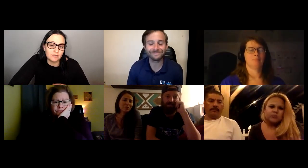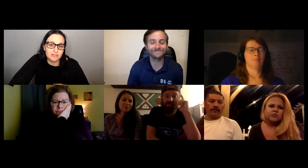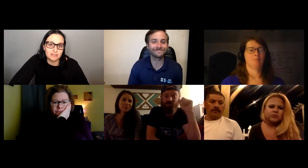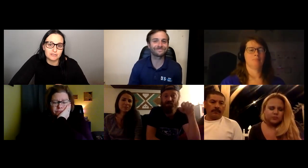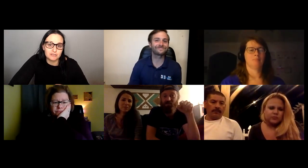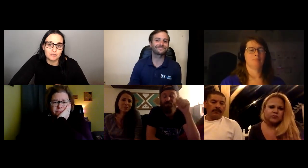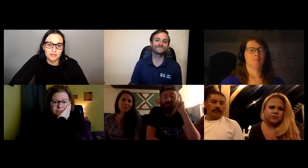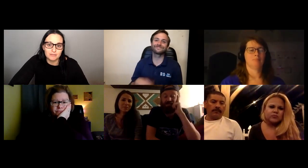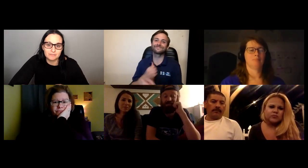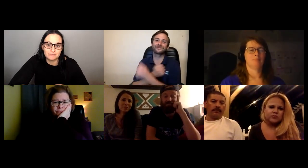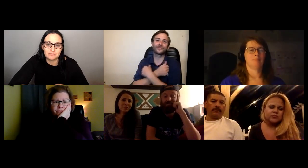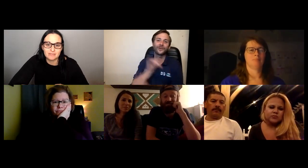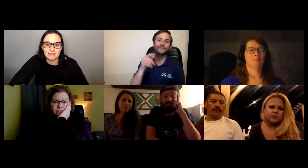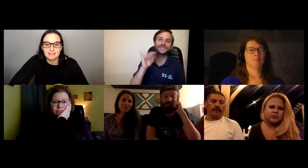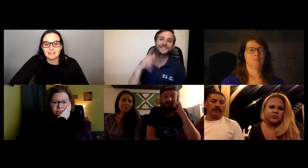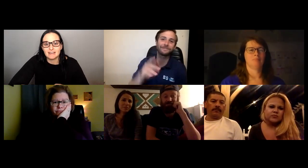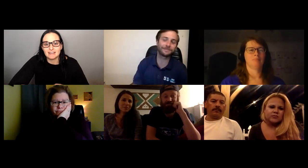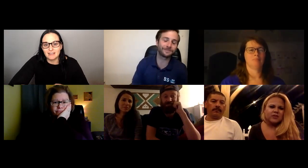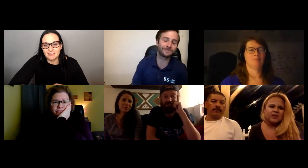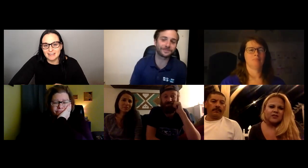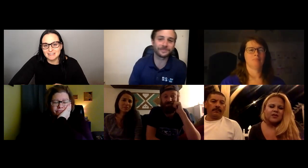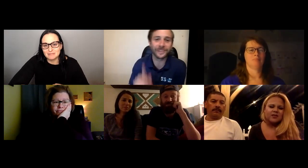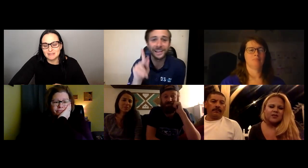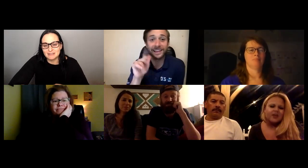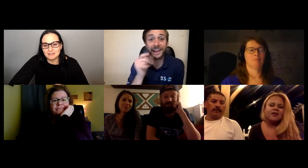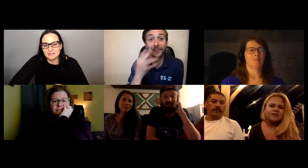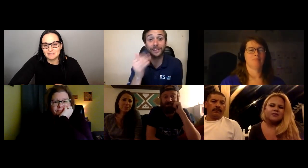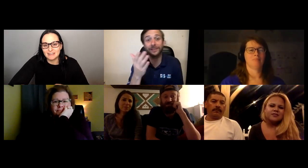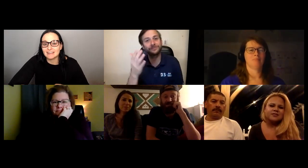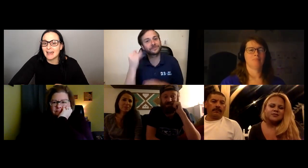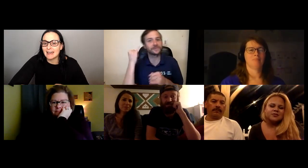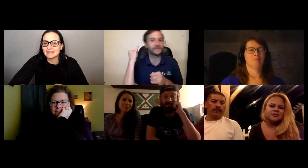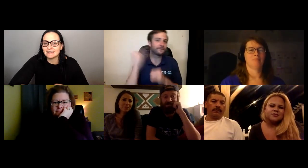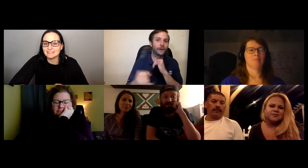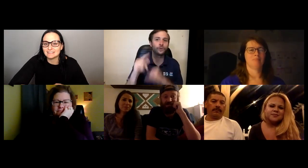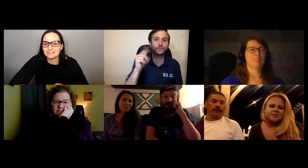your children's future